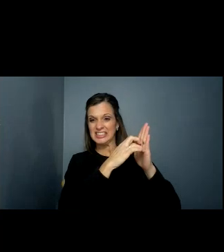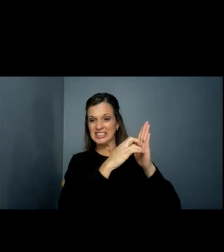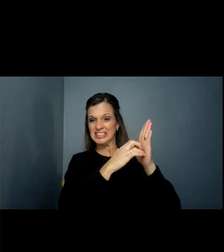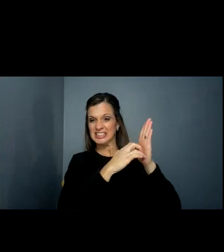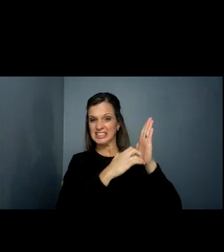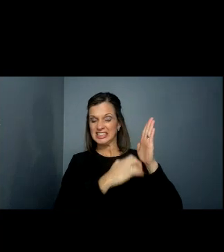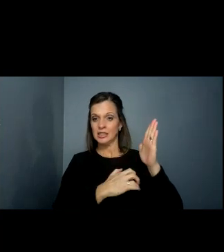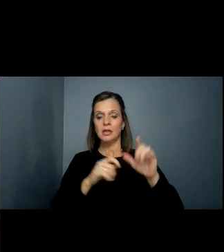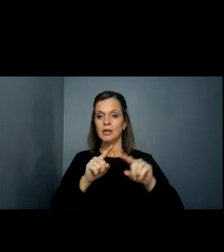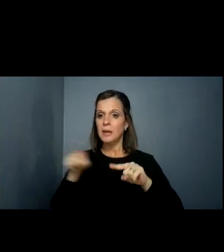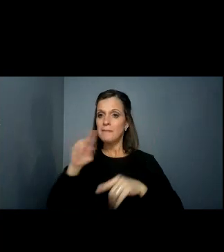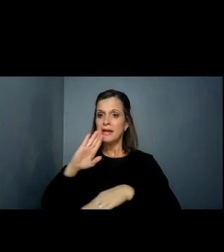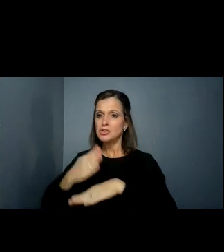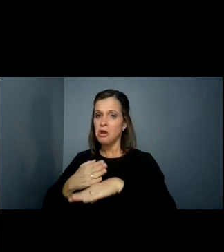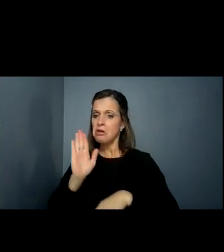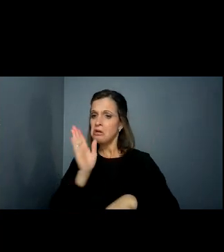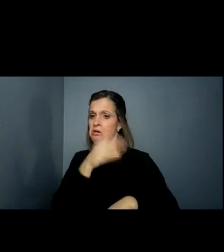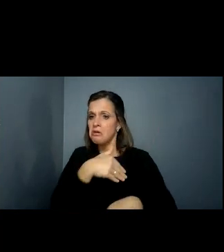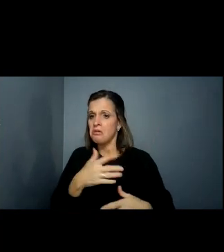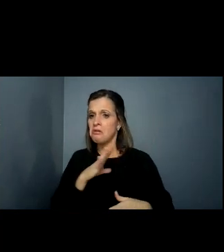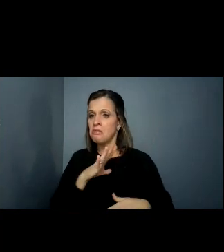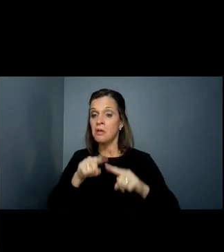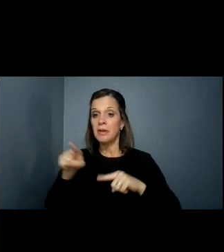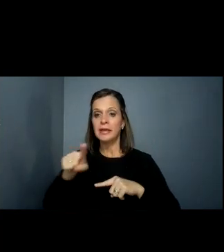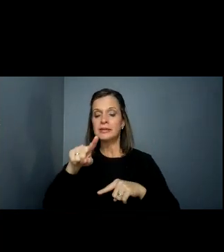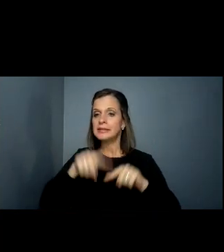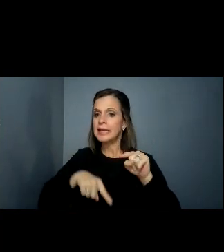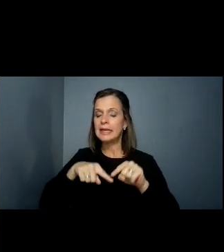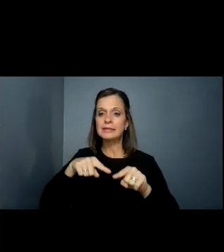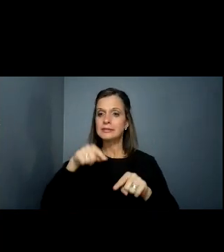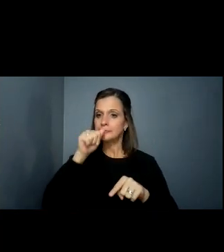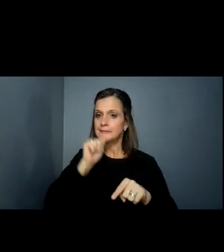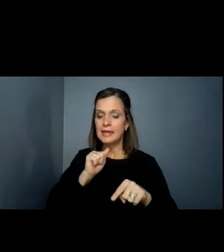And then. I know that we had put. We had one counselor put in for auditory processing disorders. Some of the things